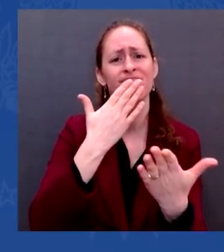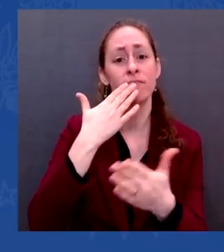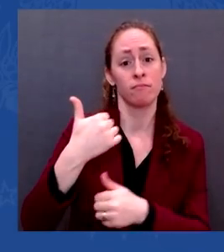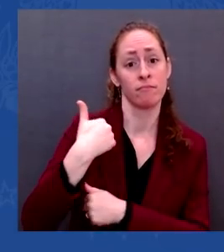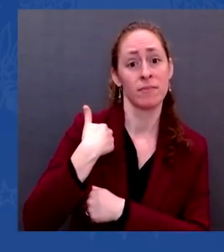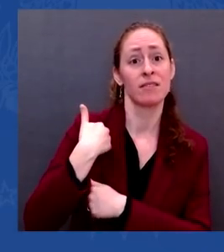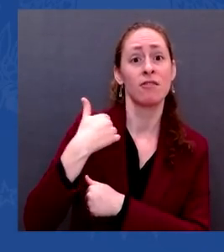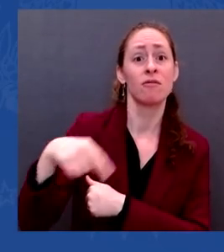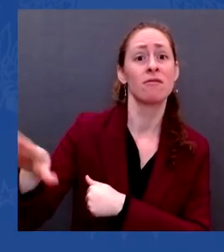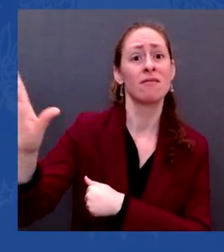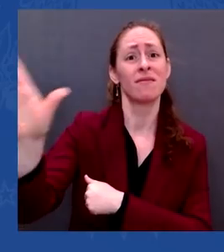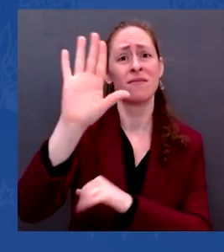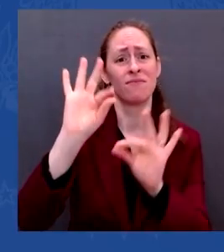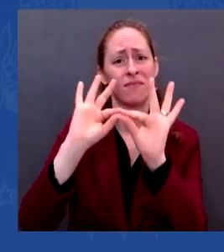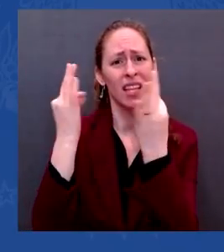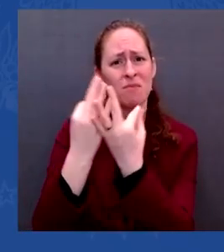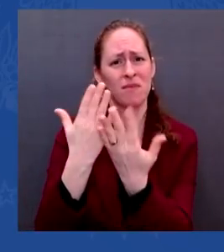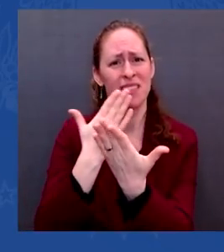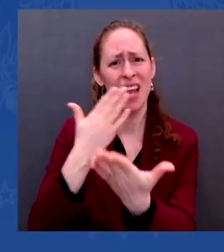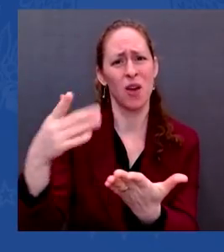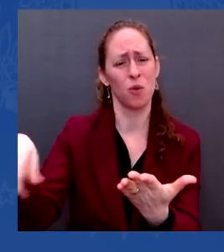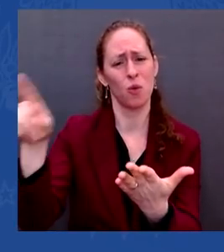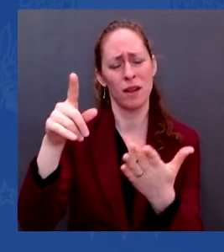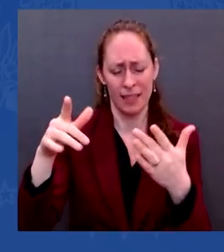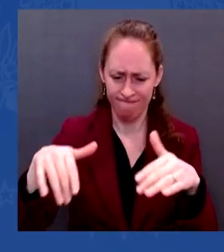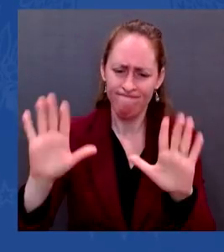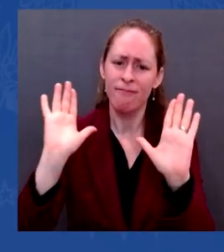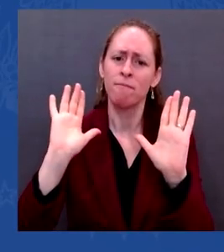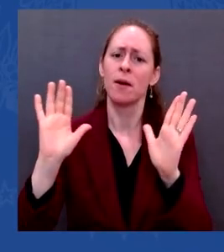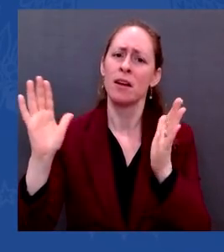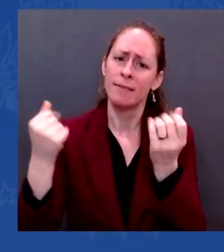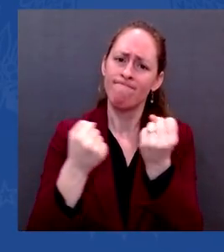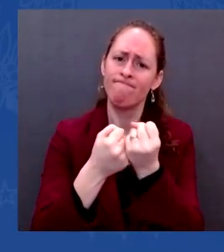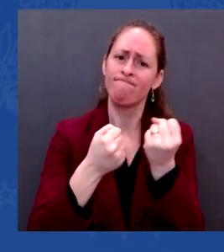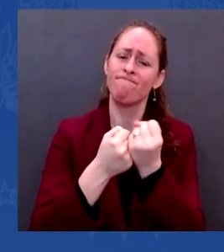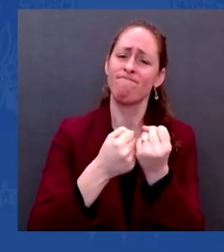they need to do what they do. To our service members and their families: